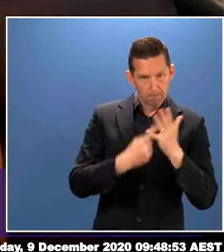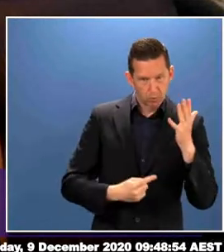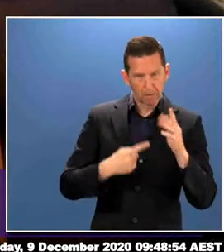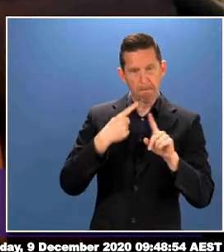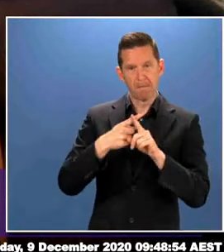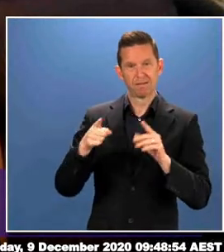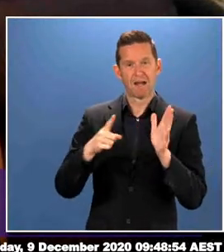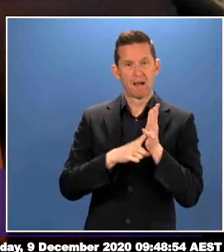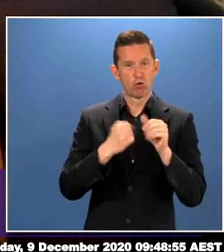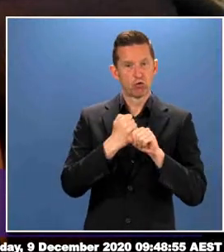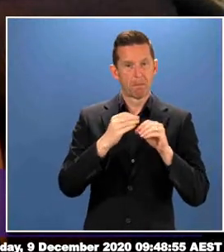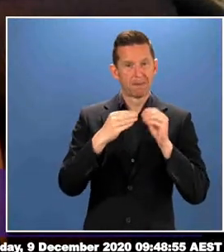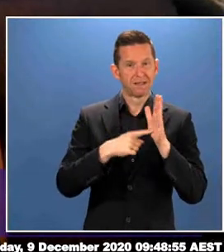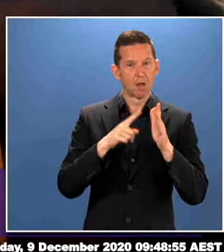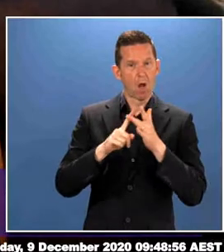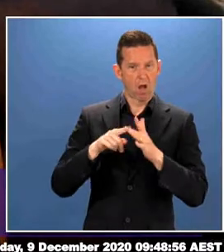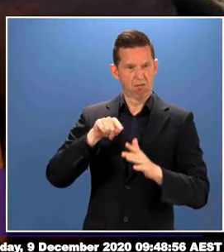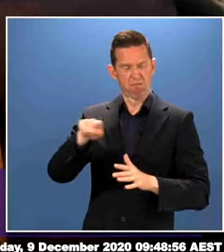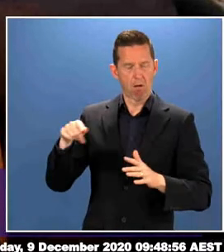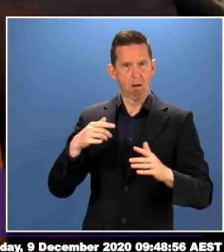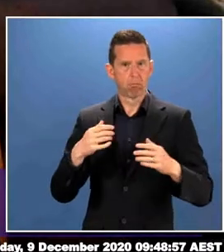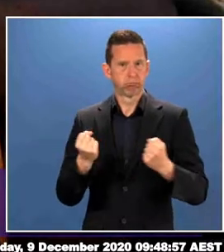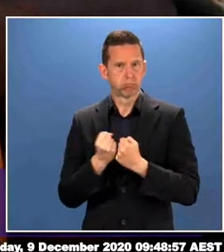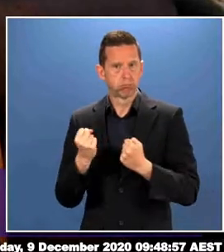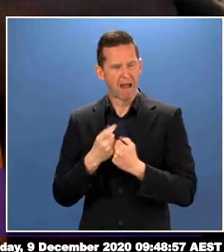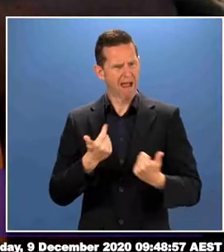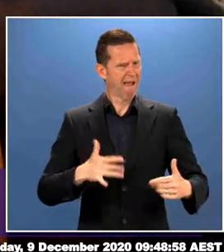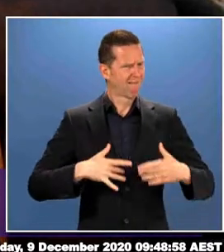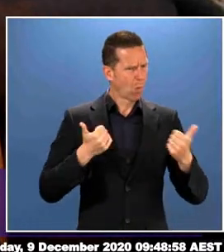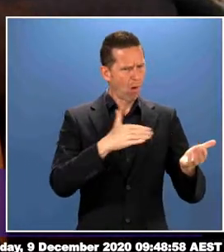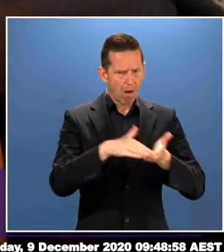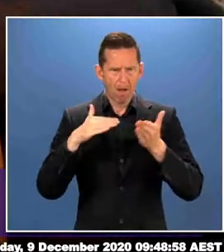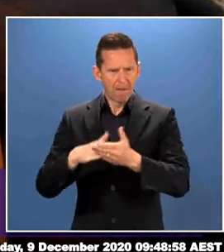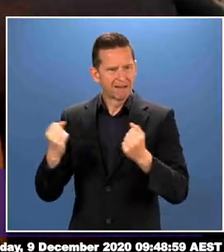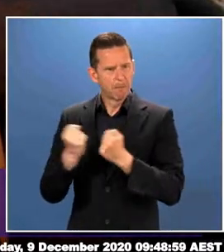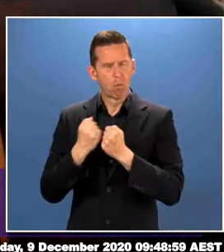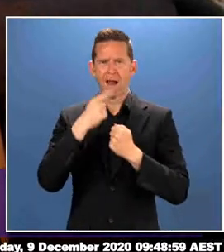having people understand all parts of you and able to support you in all those different aspects.